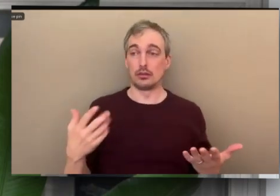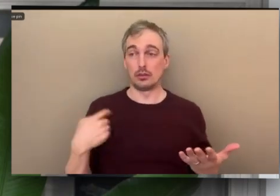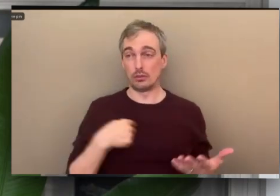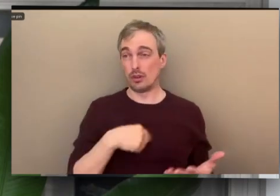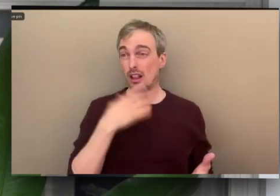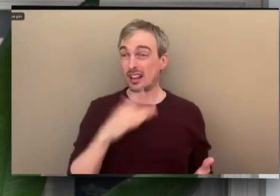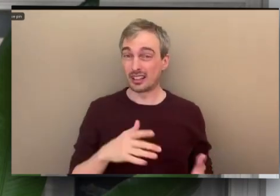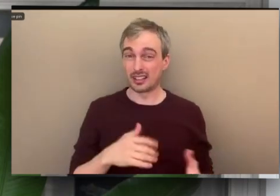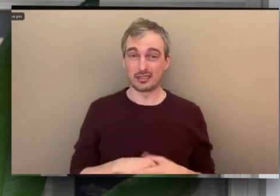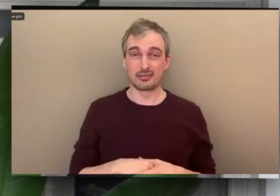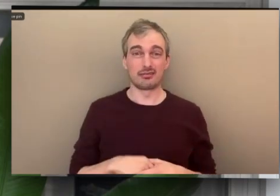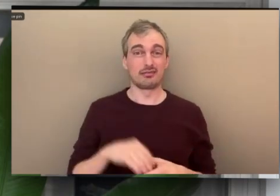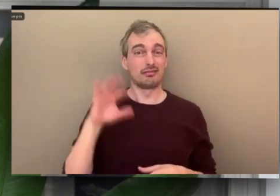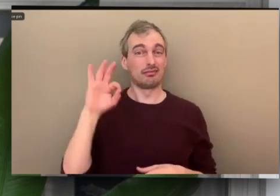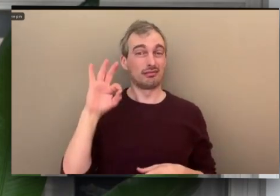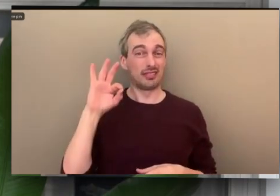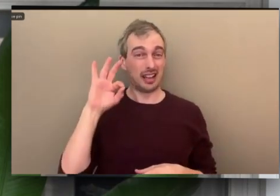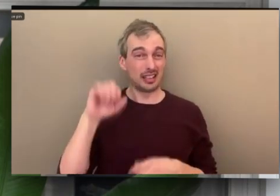Two contractors. Who are out today.